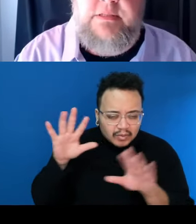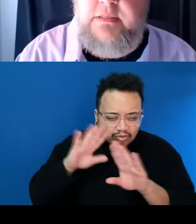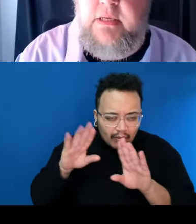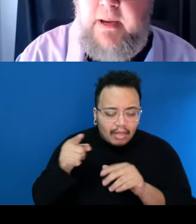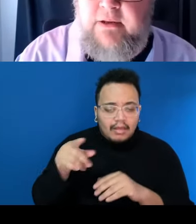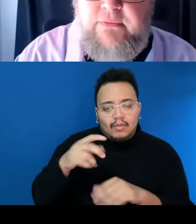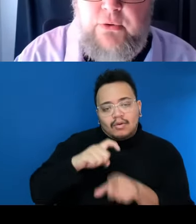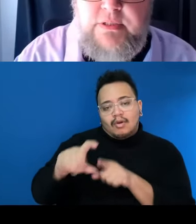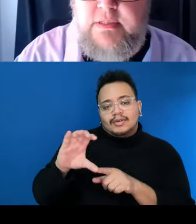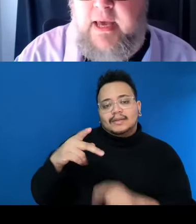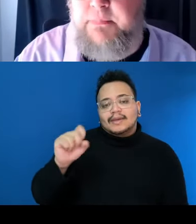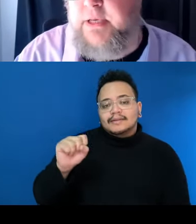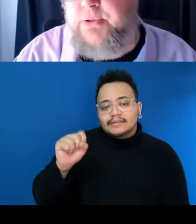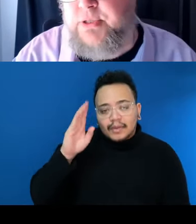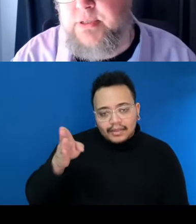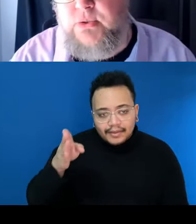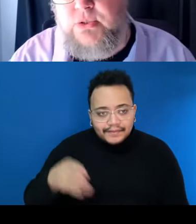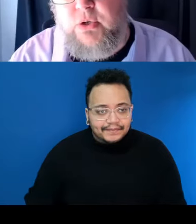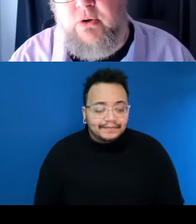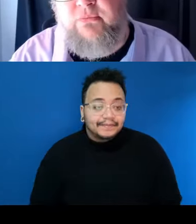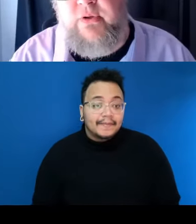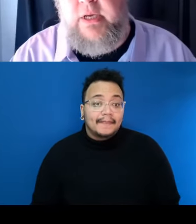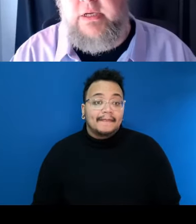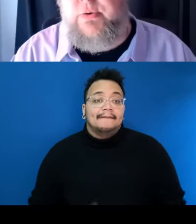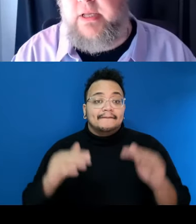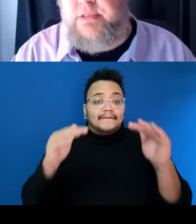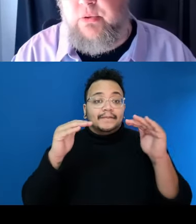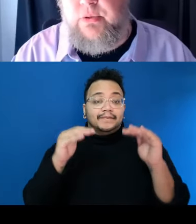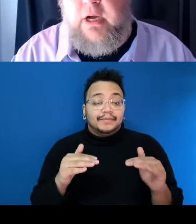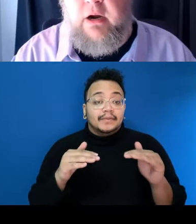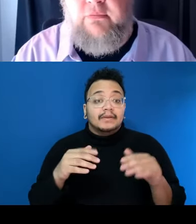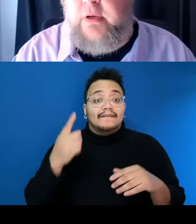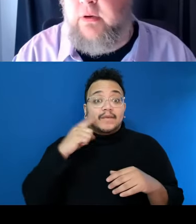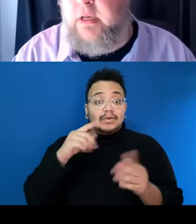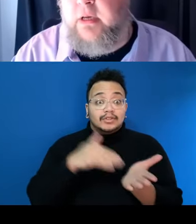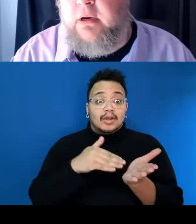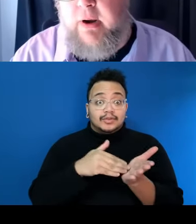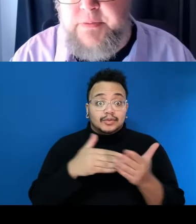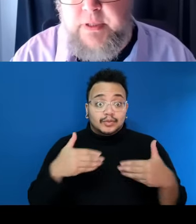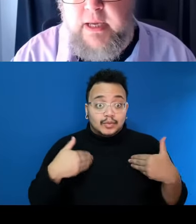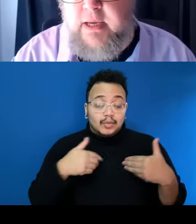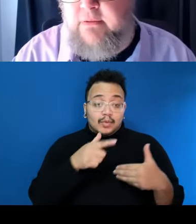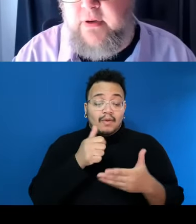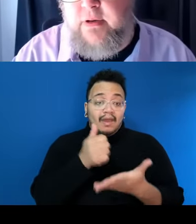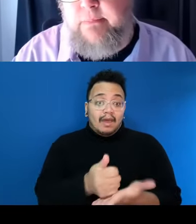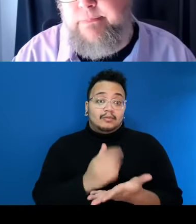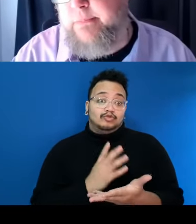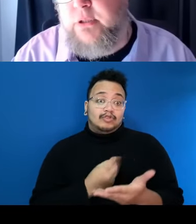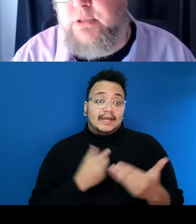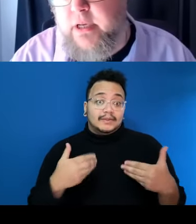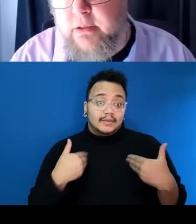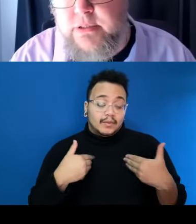is impacting folks is that pediatricians who serve trans youth are fearing a harassment and fearing being put in jail.